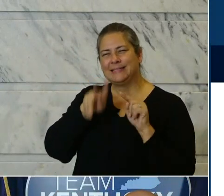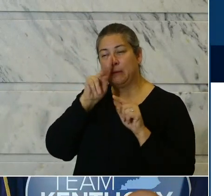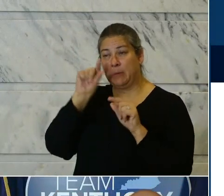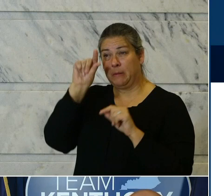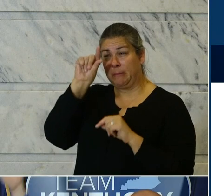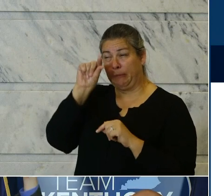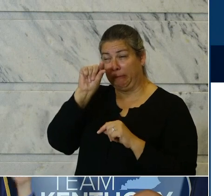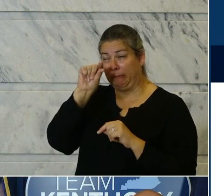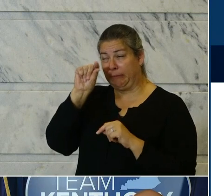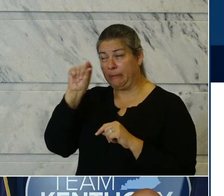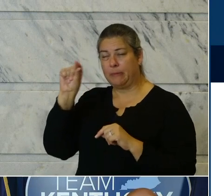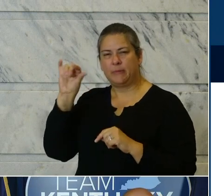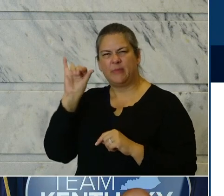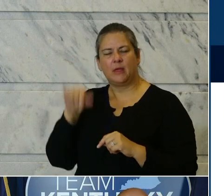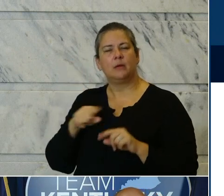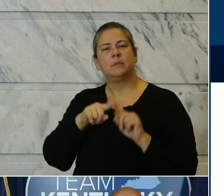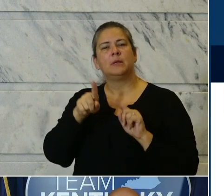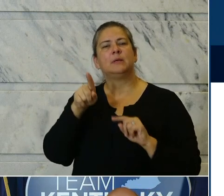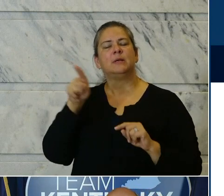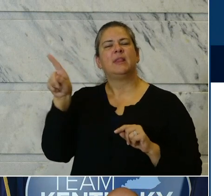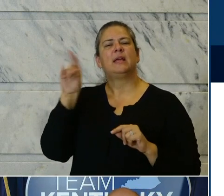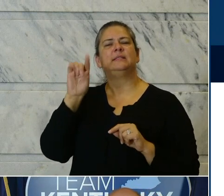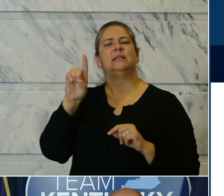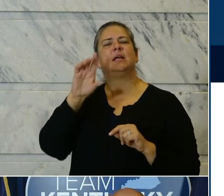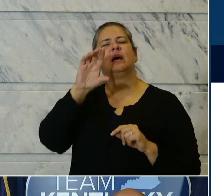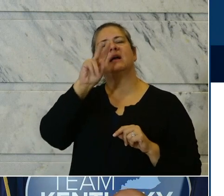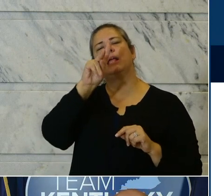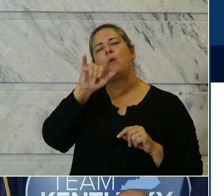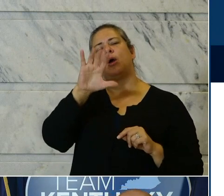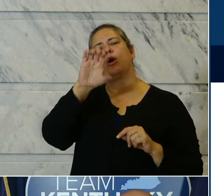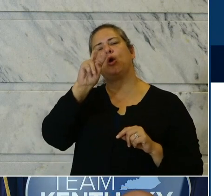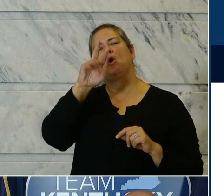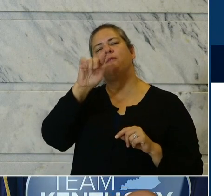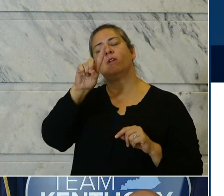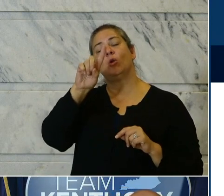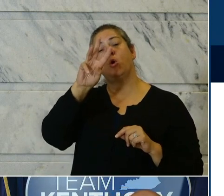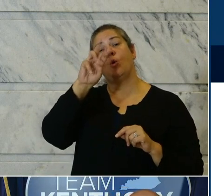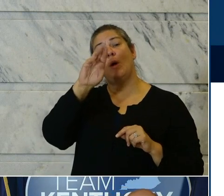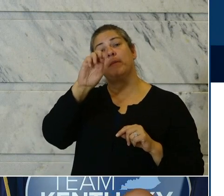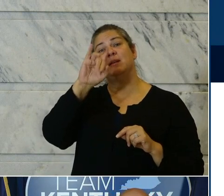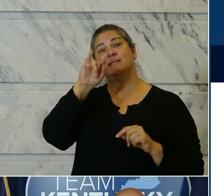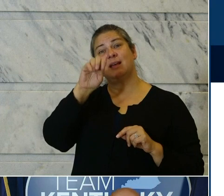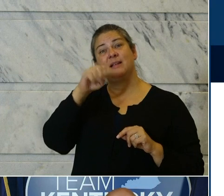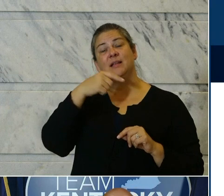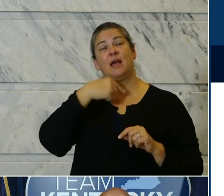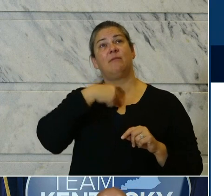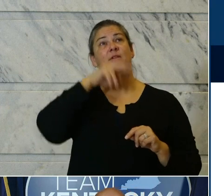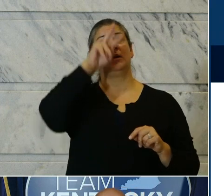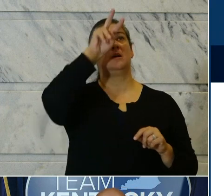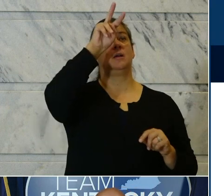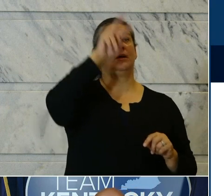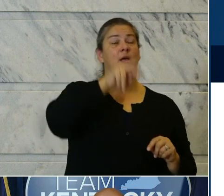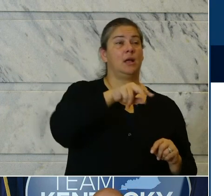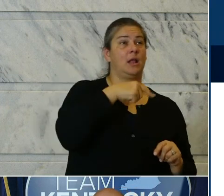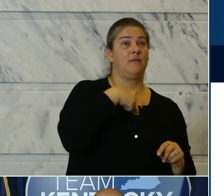LIE I CANNOT. BE ABLE TO RE THIS BUT I WANTED TO. AT HOME I WANTED TO DO THIS I TOOK SAQUON. SCREENSHOTS DOWN THE PAGE ON